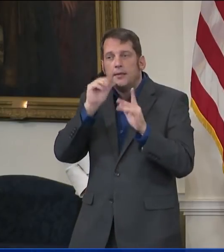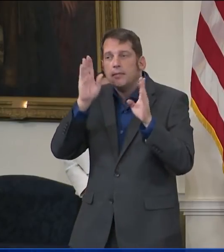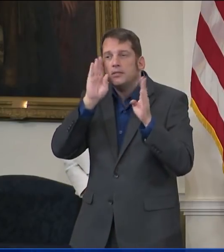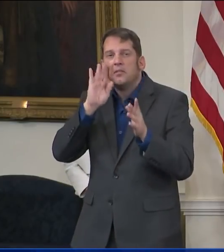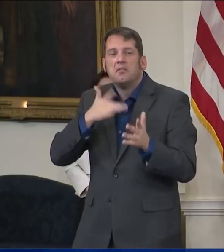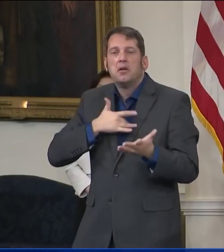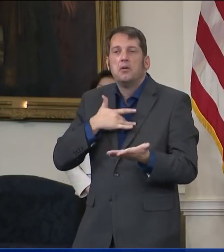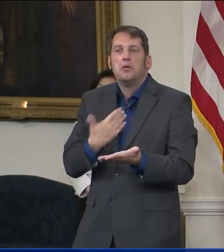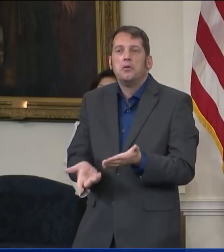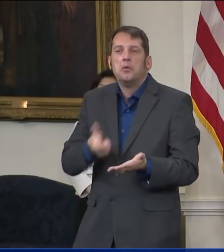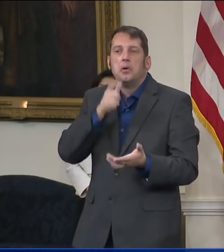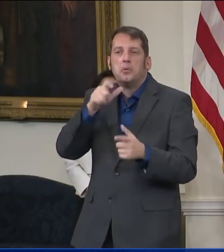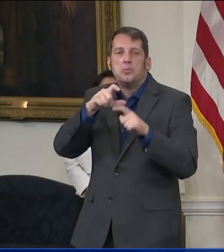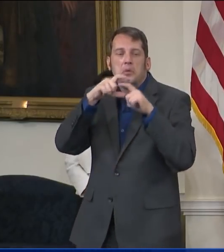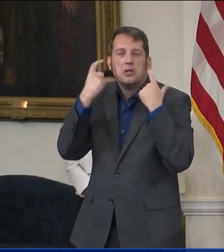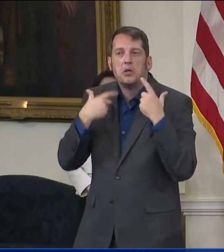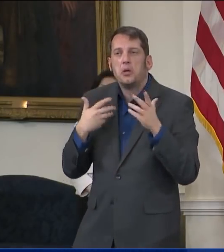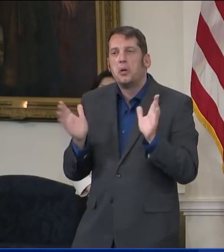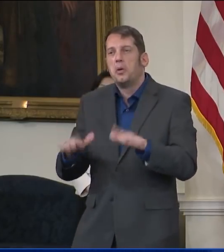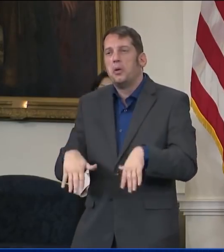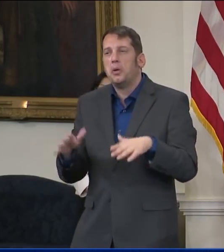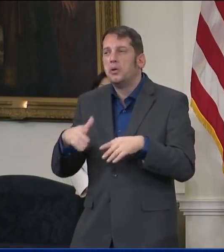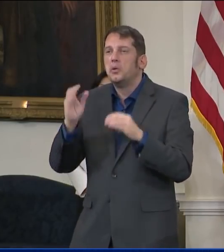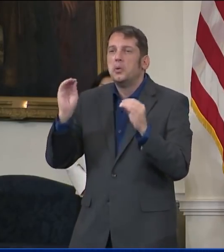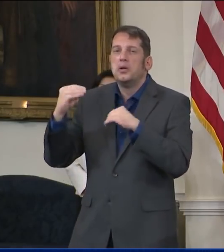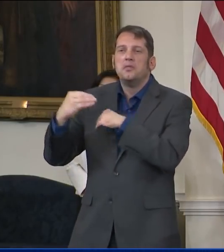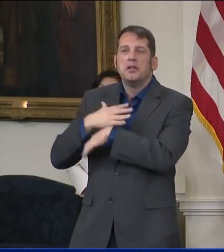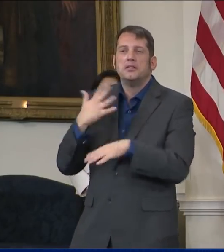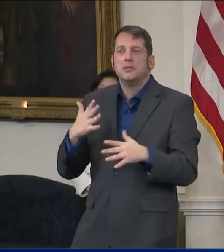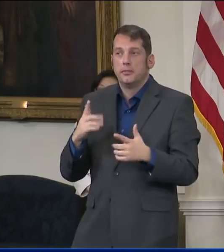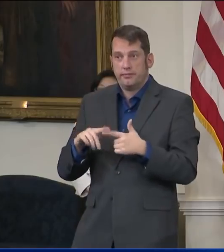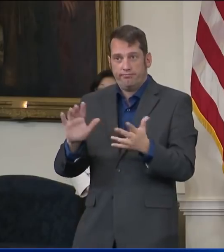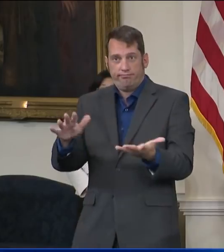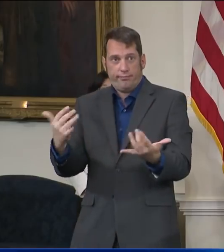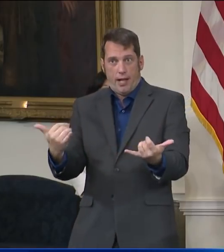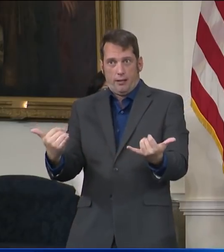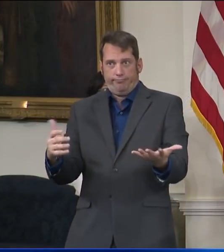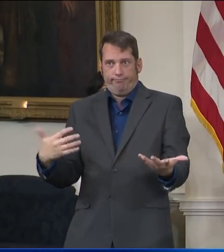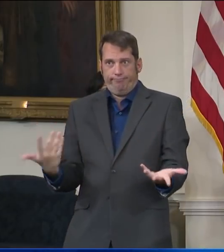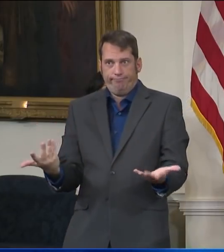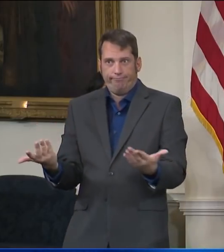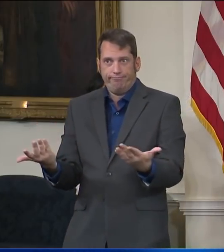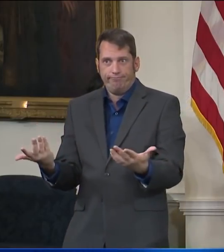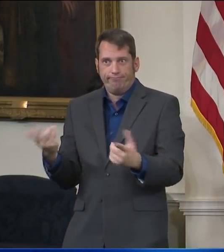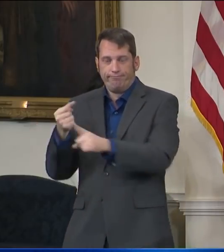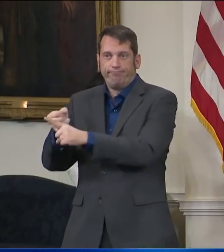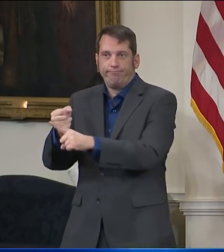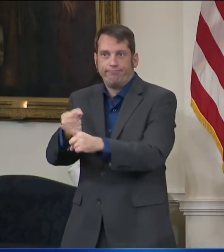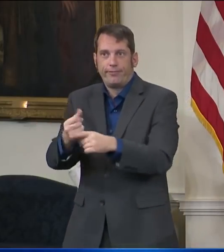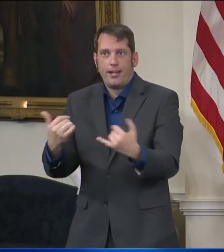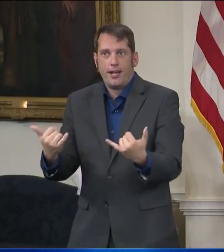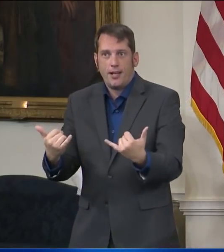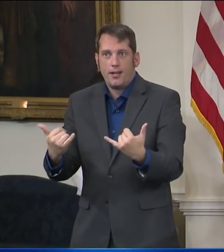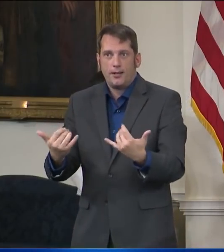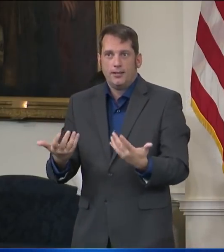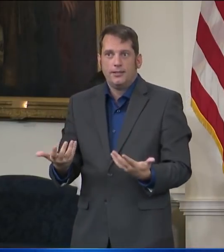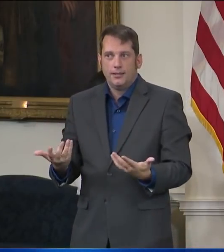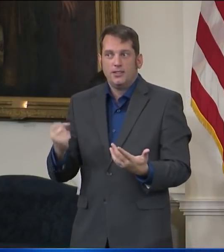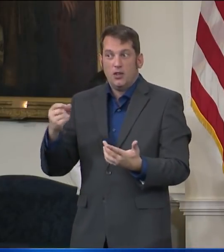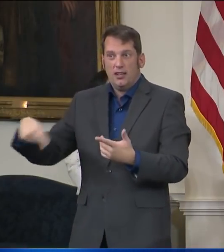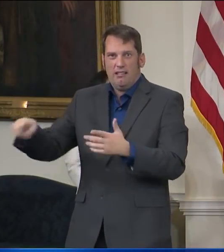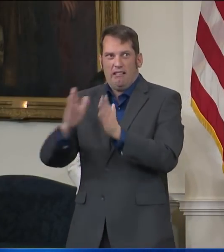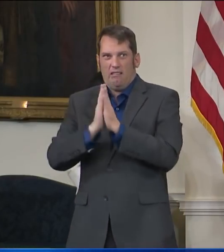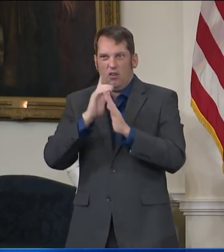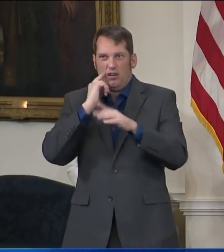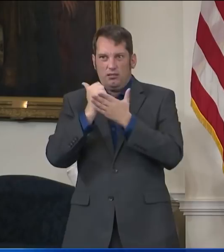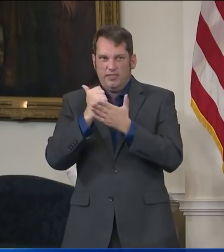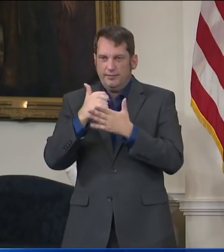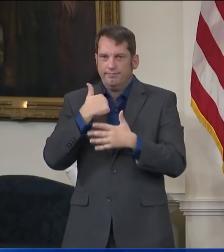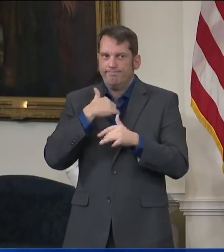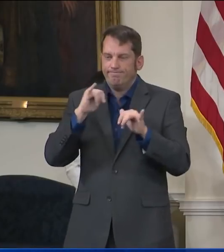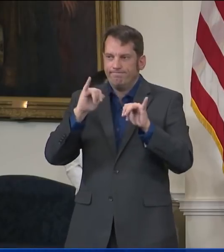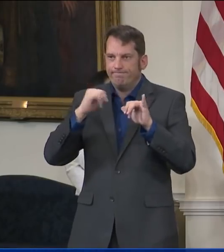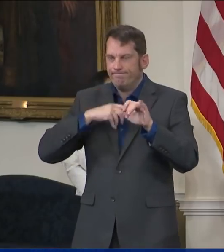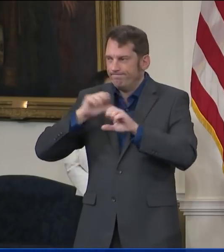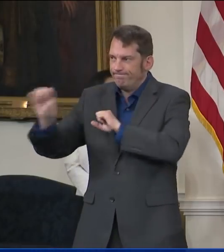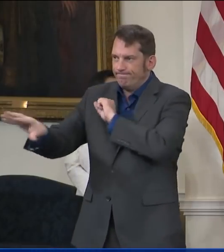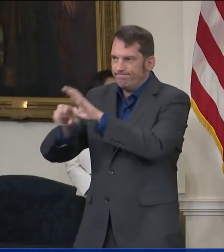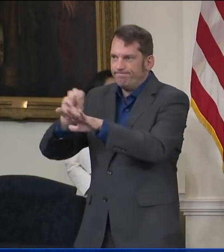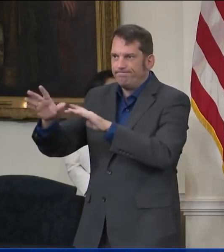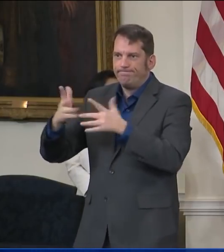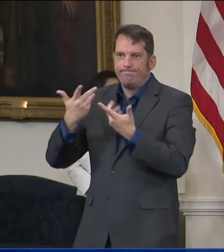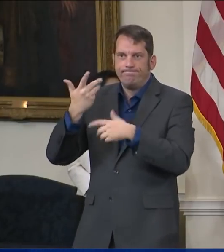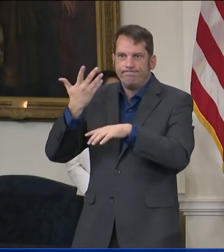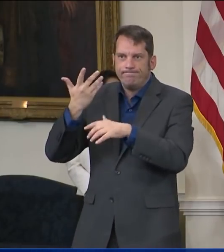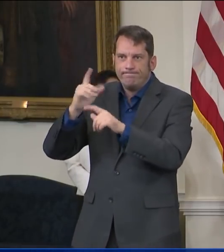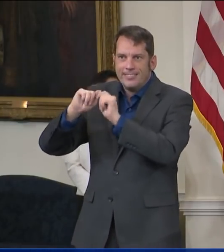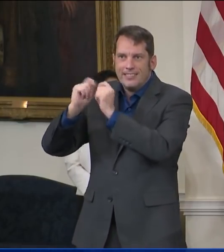PAYING AS MUCH ATTENTION AND MAYBE NOT WEARING MASKS AND NOT FOLLOWING ADVICE AND NOW THEY’RE CALLING US BEGGING FOR HELP AND WE’RE SENDING STRIKE TEAMS, AND WE’RE TRYING TO MOVE PATIENTS